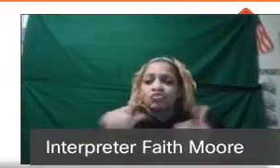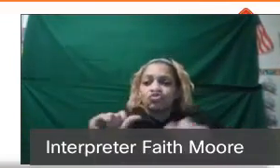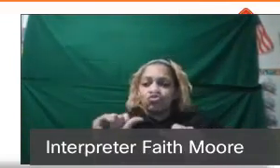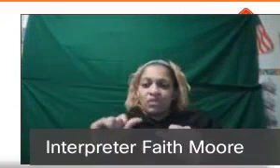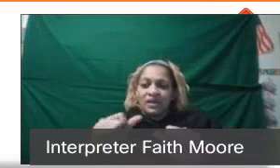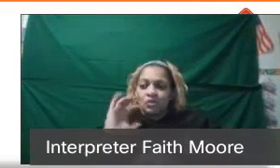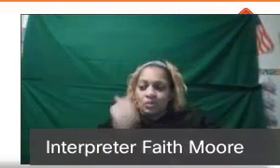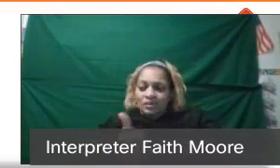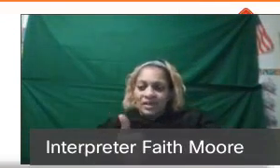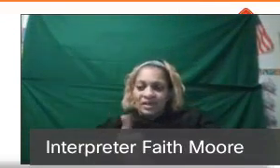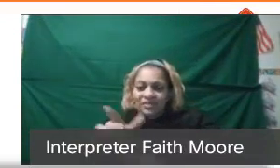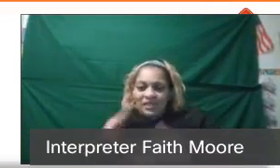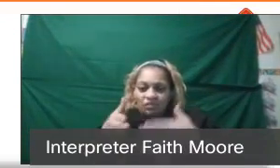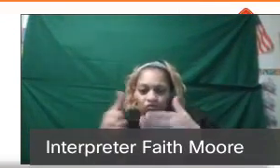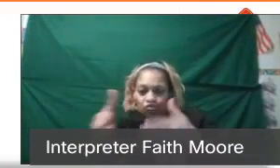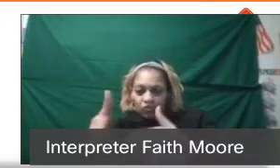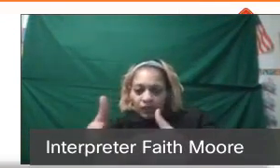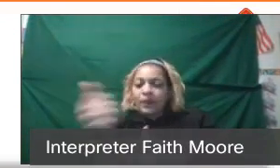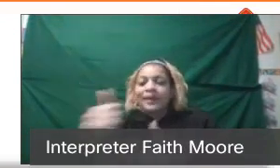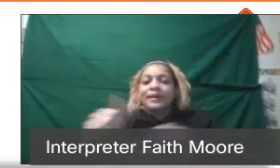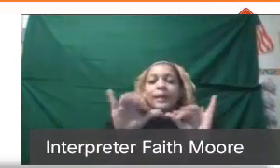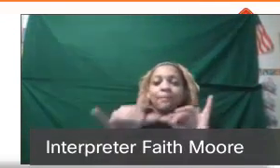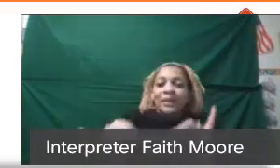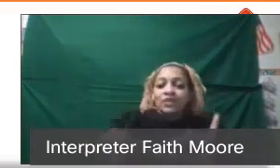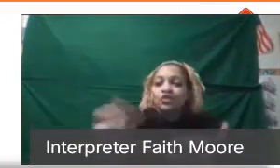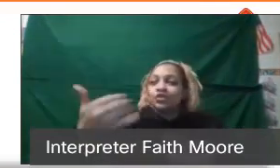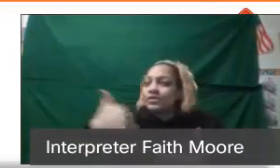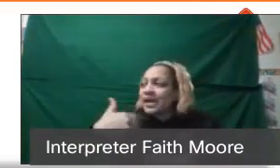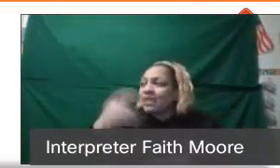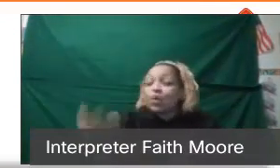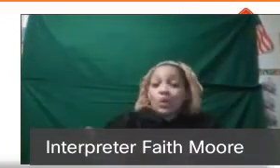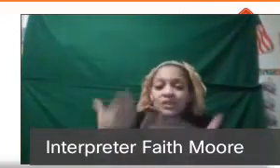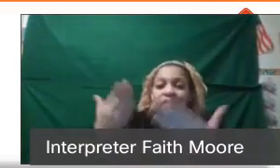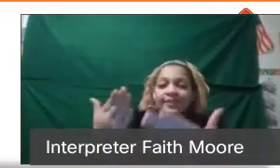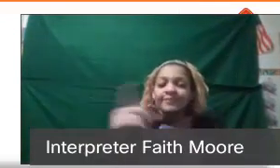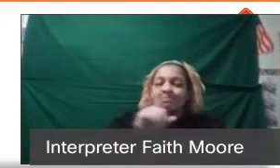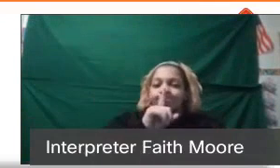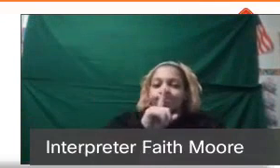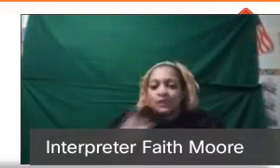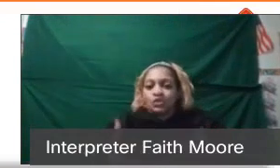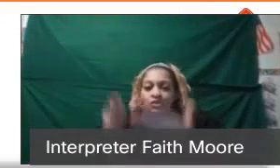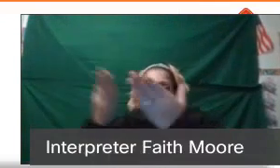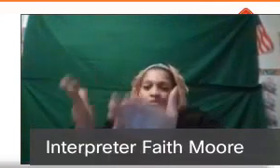Any measures for, or. Any suggestions to work with Ramada.